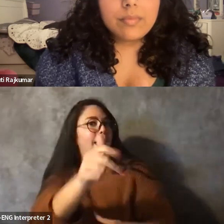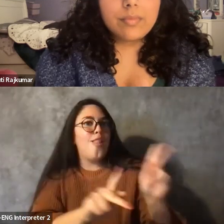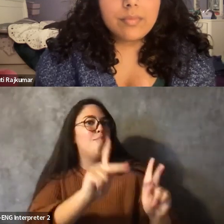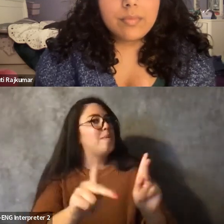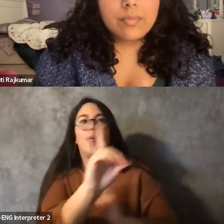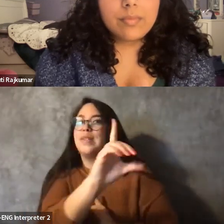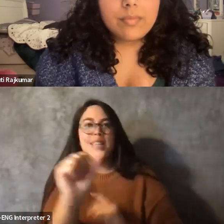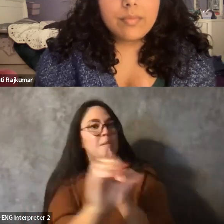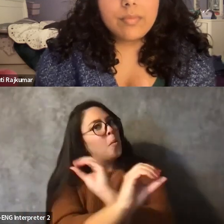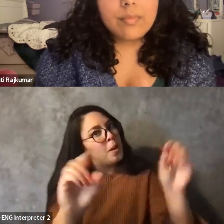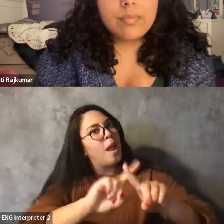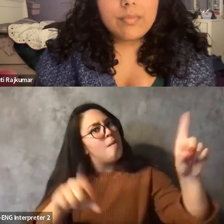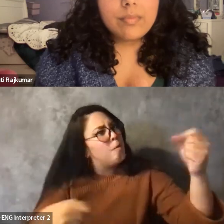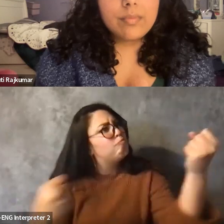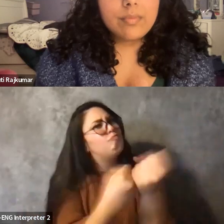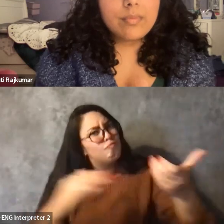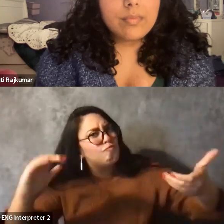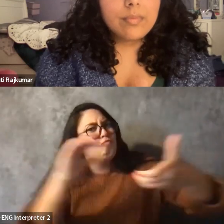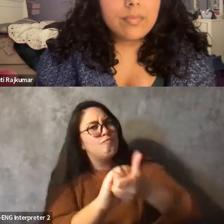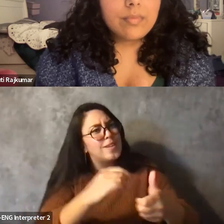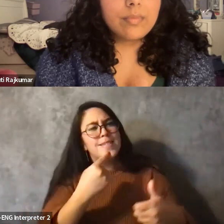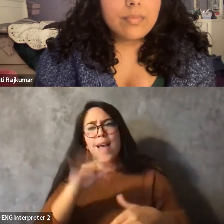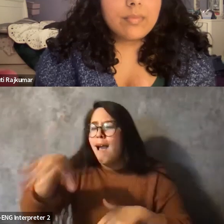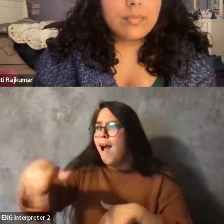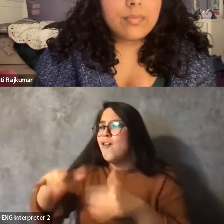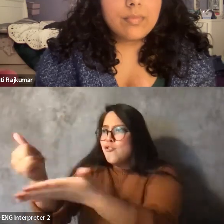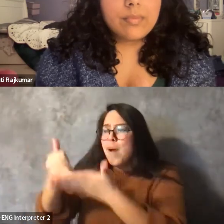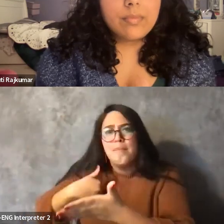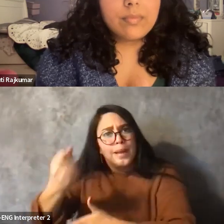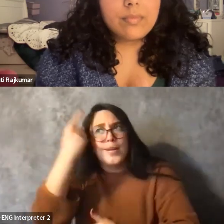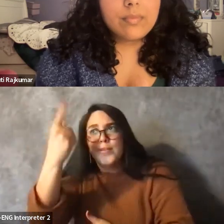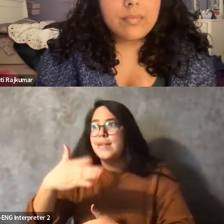and support my disabled friend or neighbor or sibling.